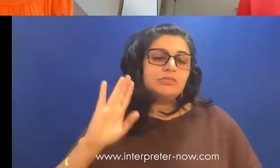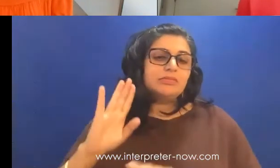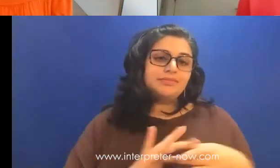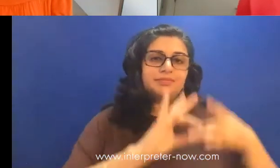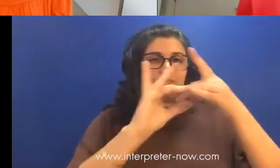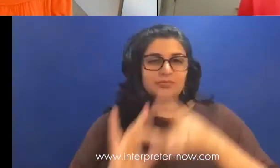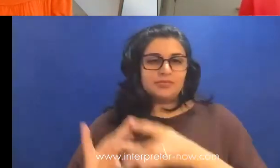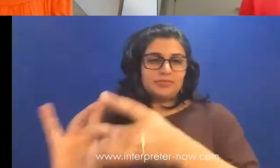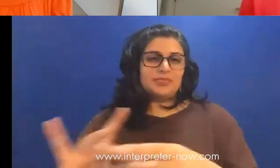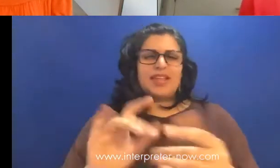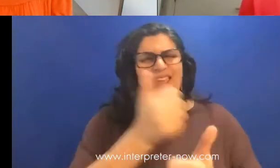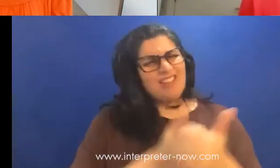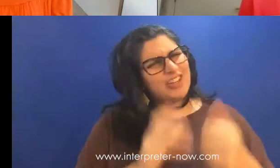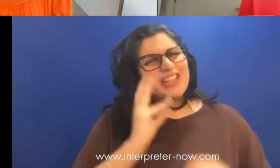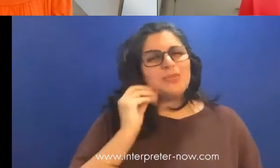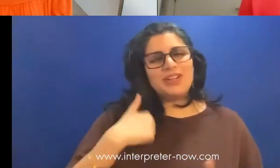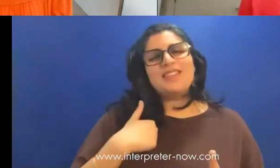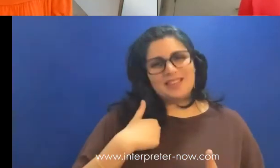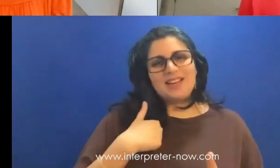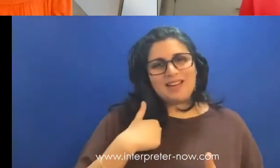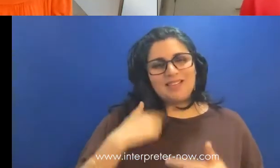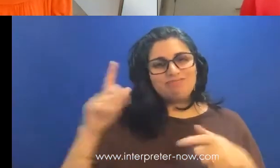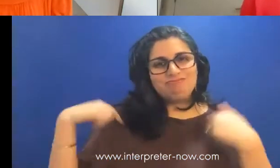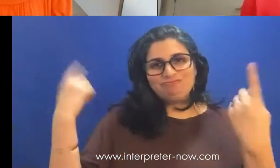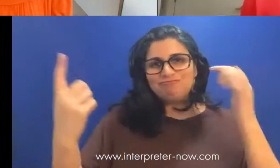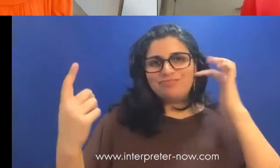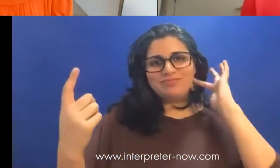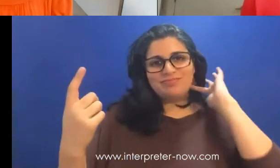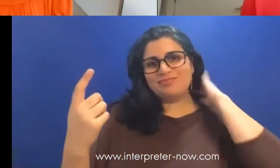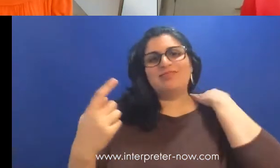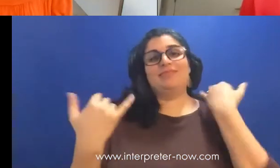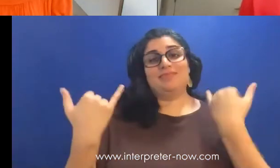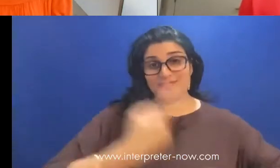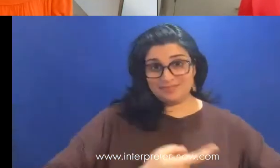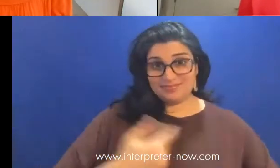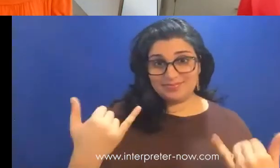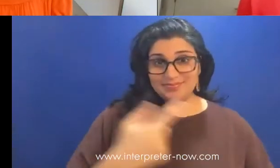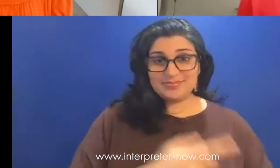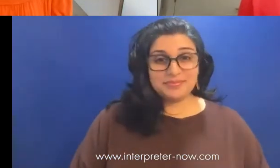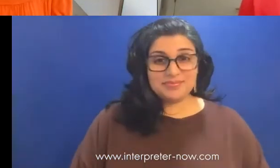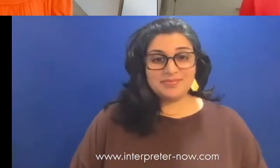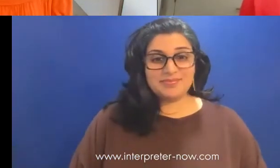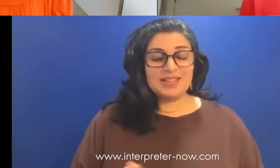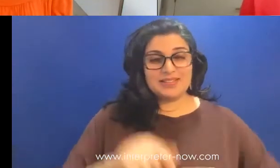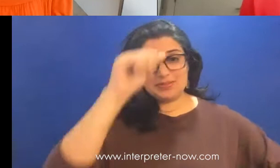with every experience I've had in my life since including to this day as an Indian Singaporean